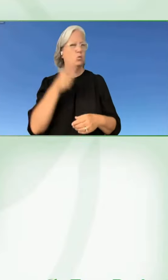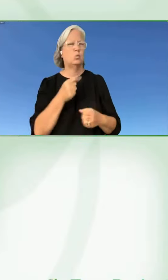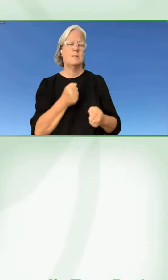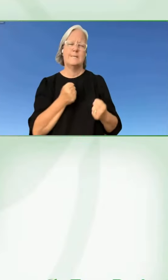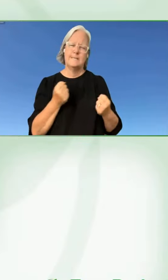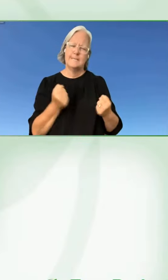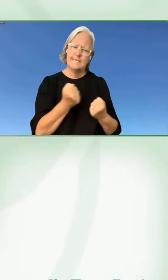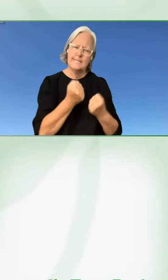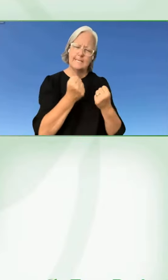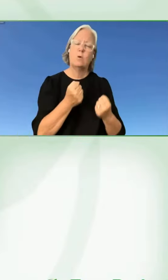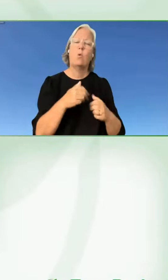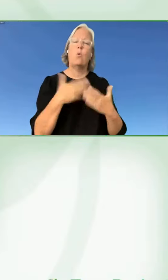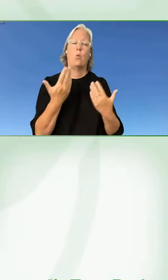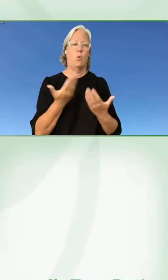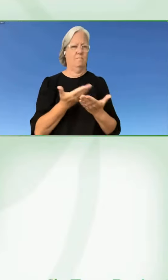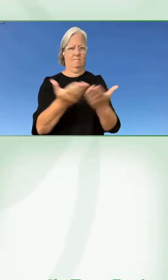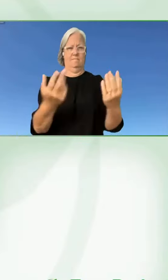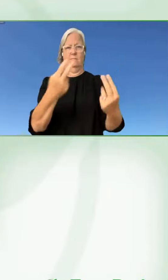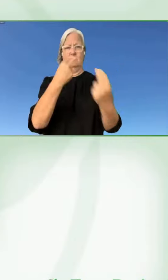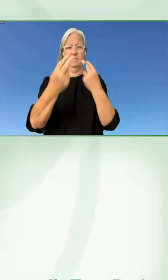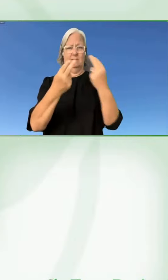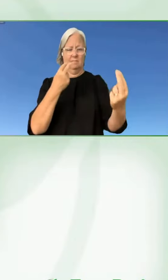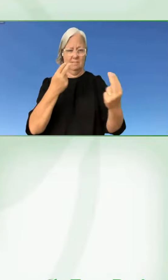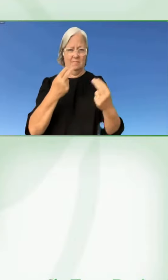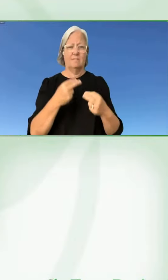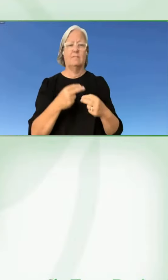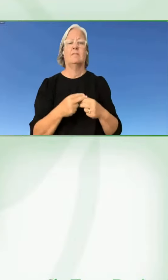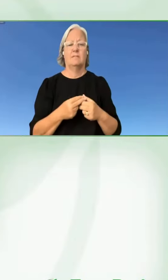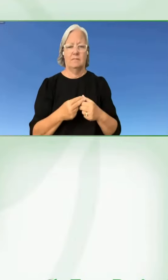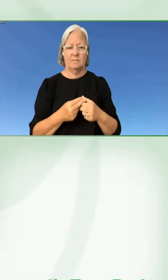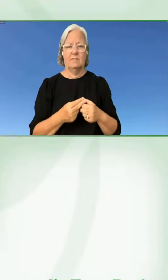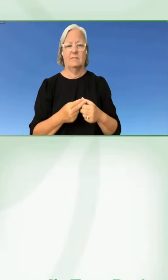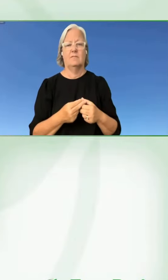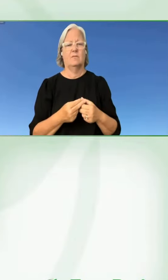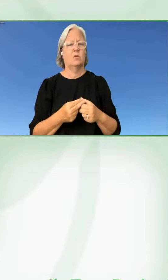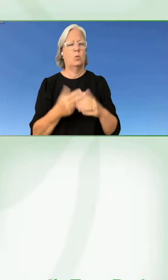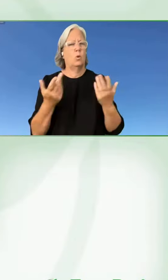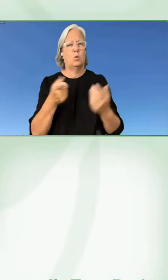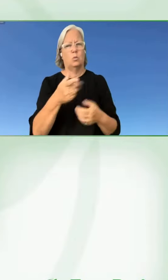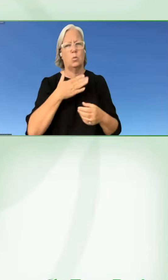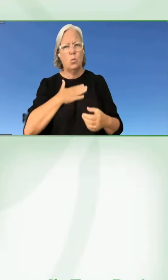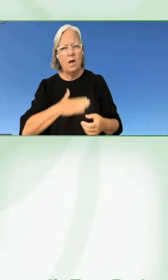How can we get some exposure or testing around that?